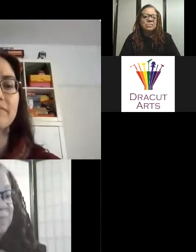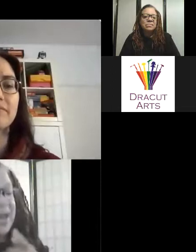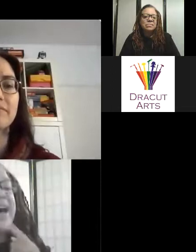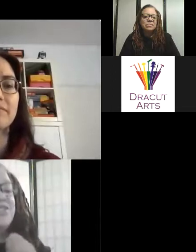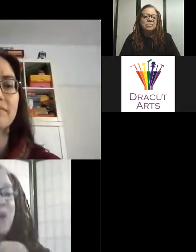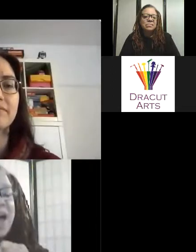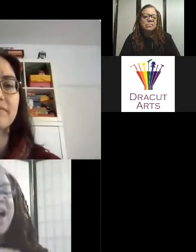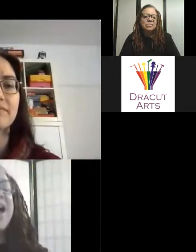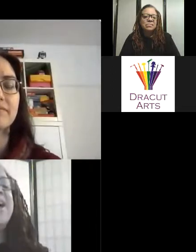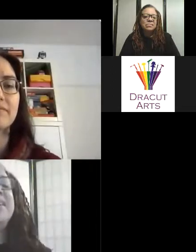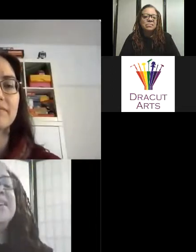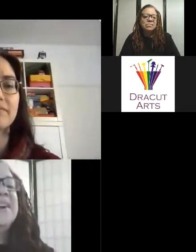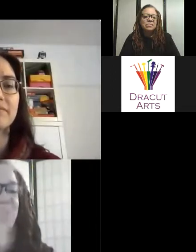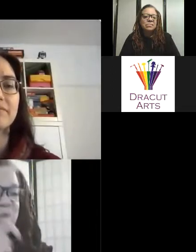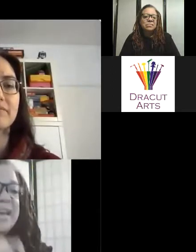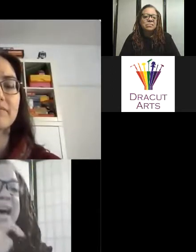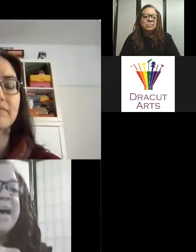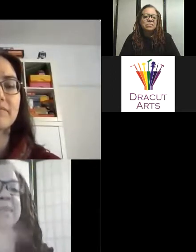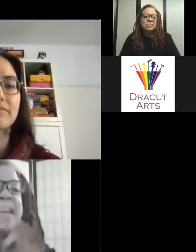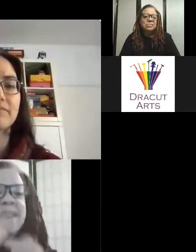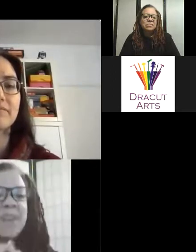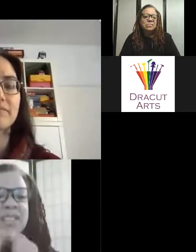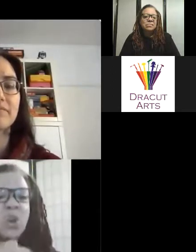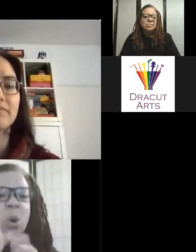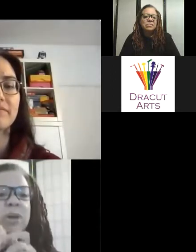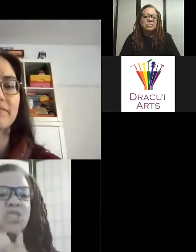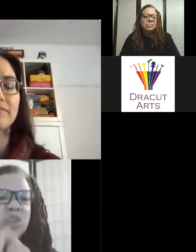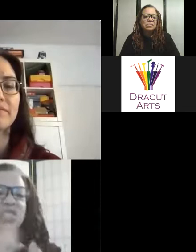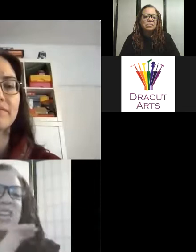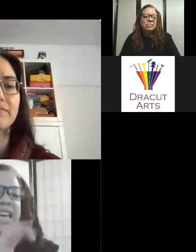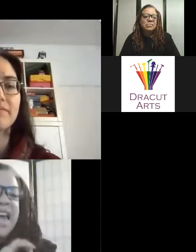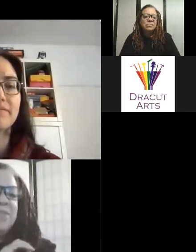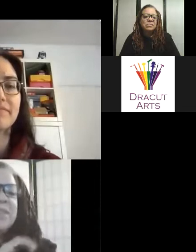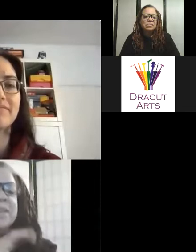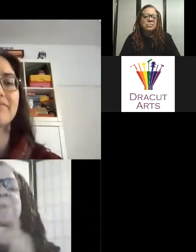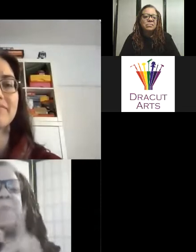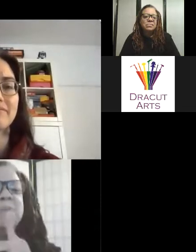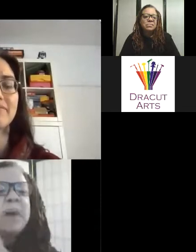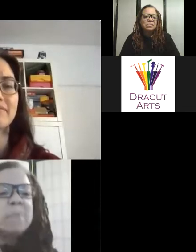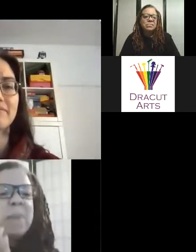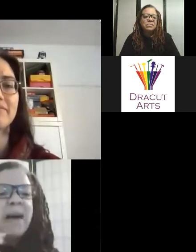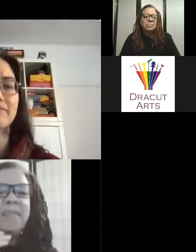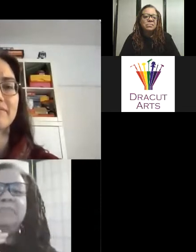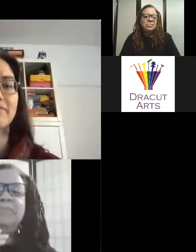and I realized if I start changing my character in the middle of the story, it might get distracting. So I'm not gonna try it in Volume Three.